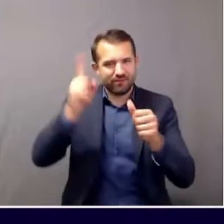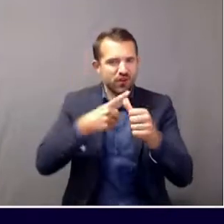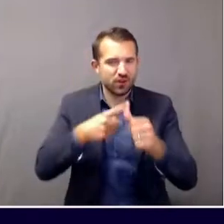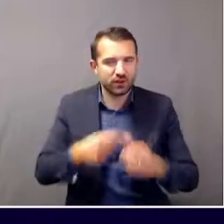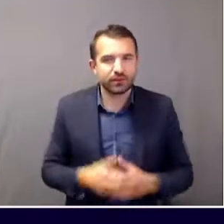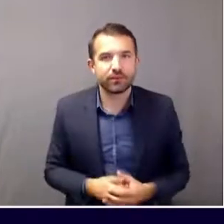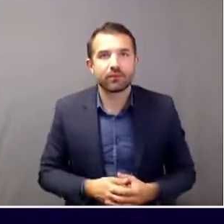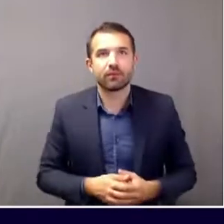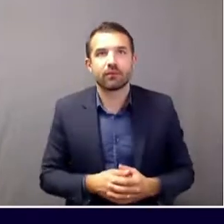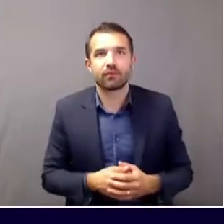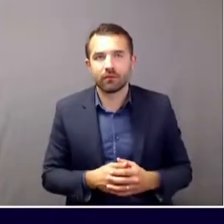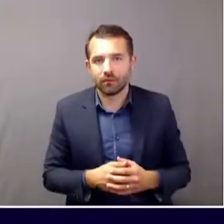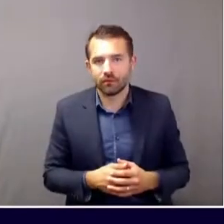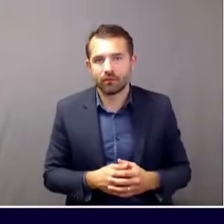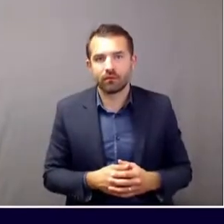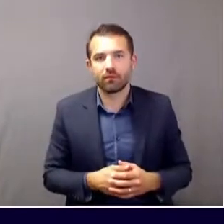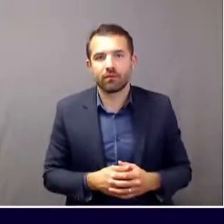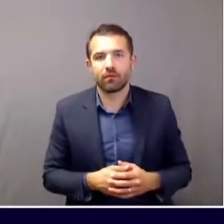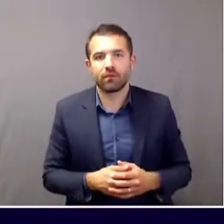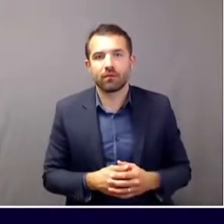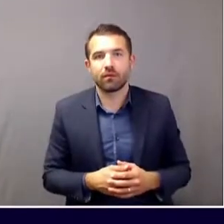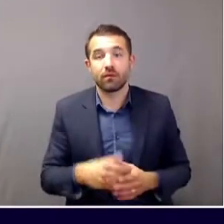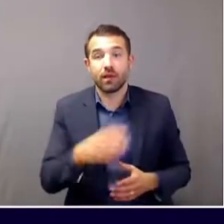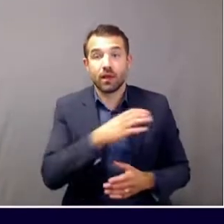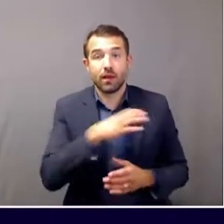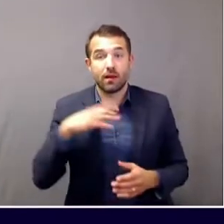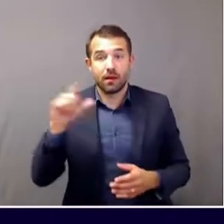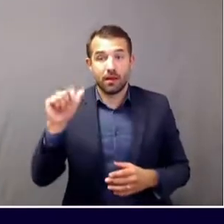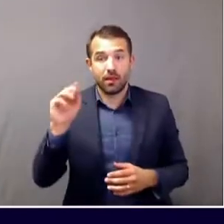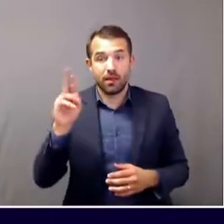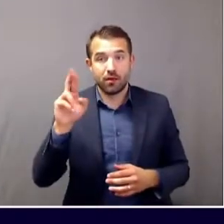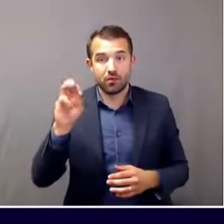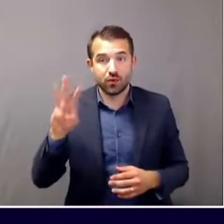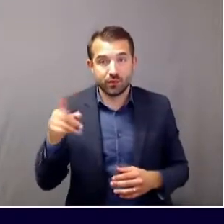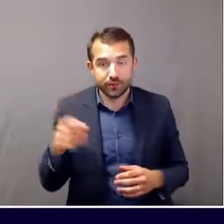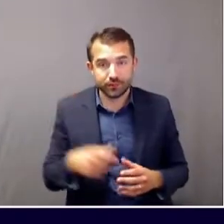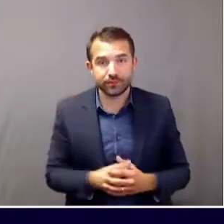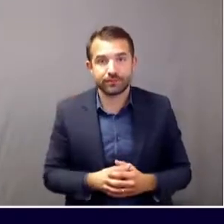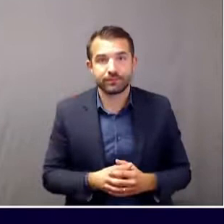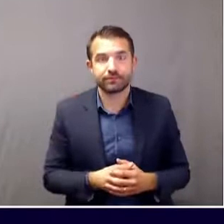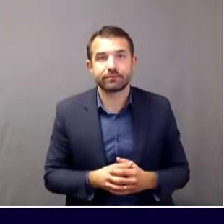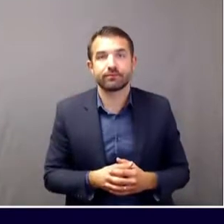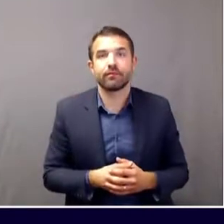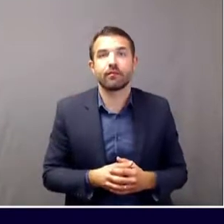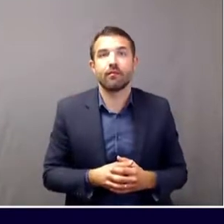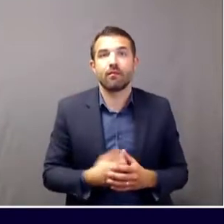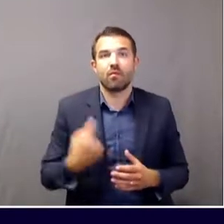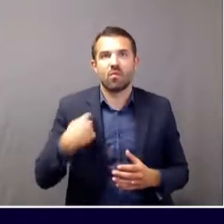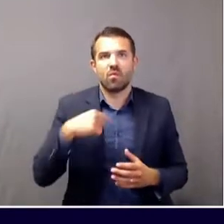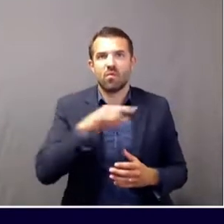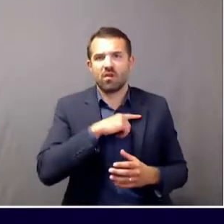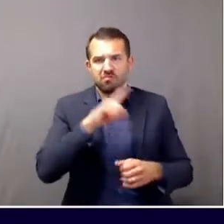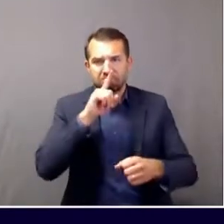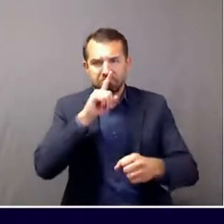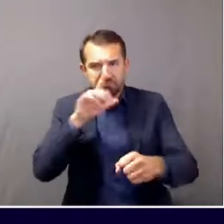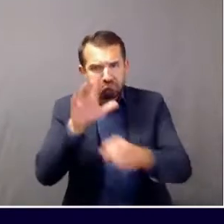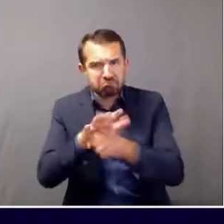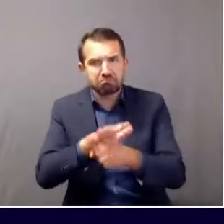sure so we are committed in all